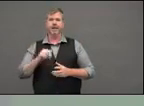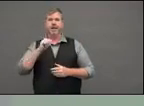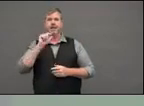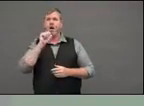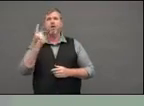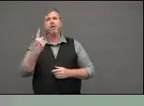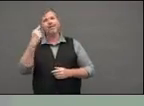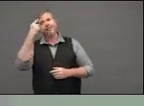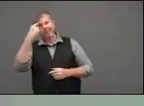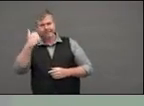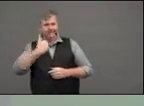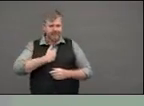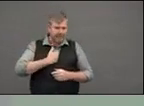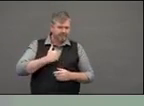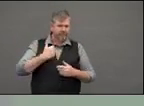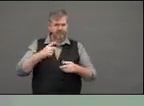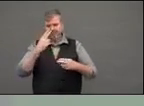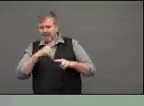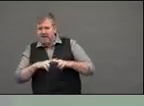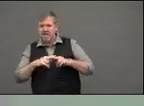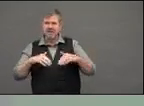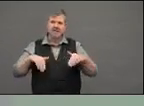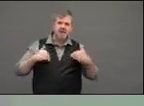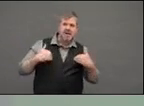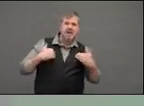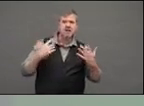and we want to live the best of our lives right now